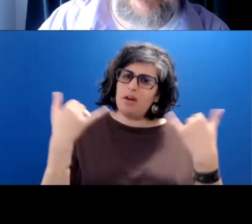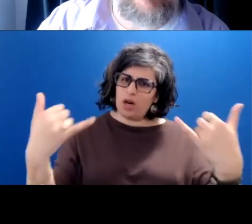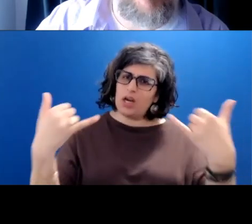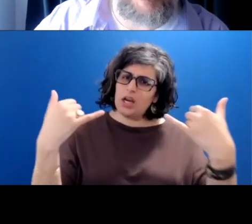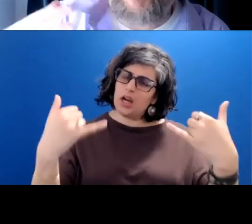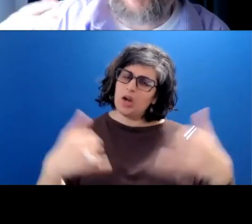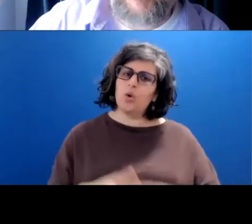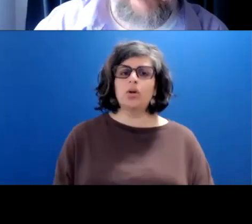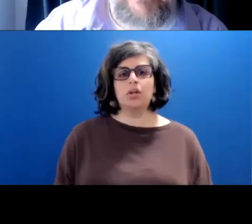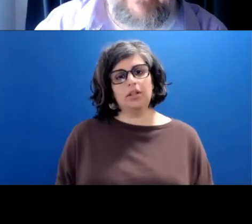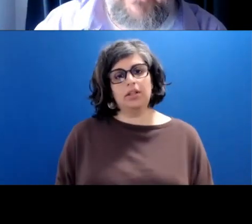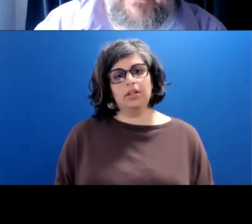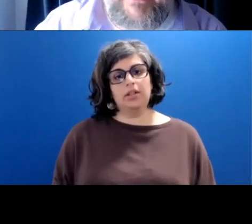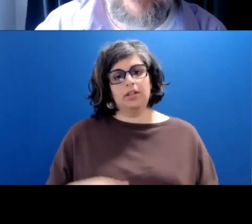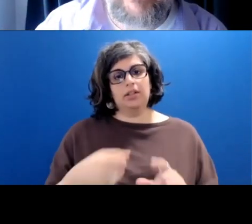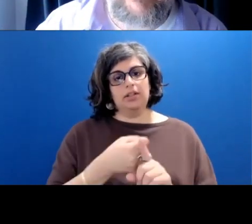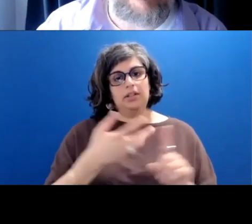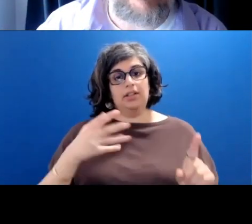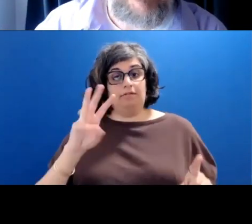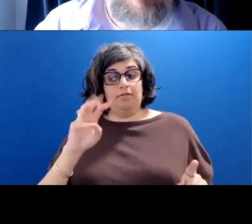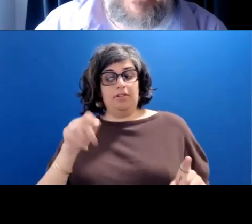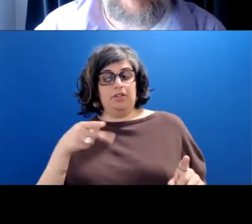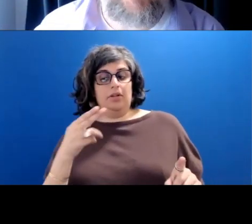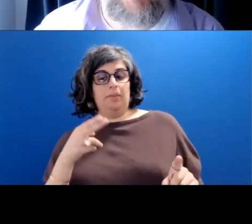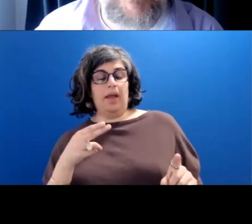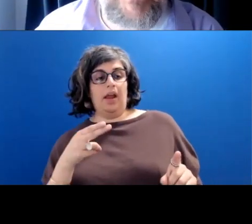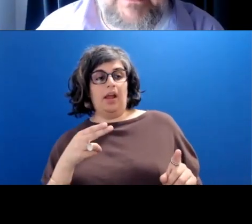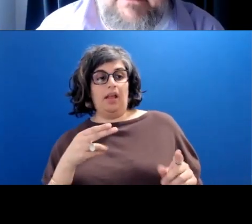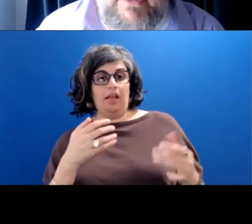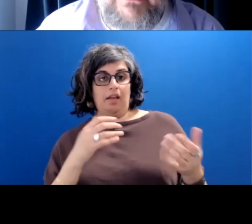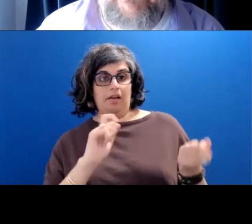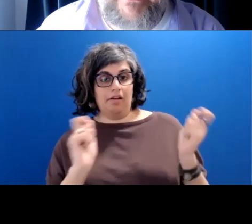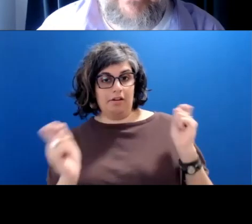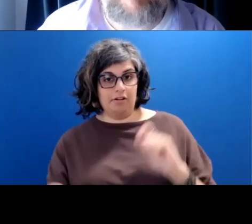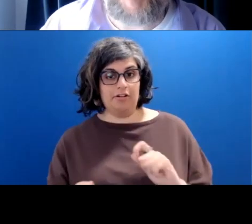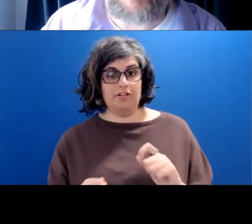So expanding out from WPATH are many informed consent models of care,